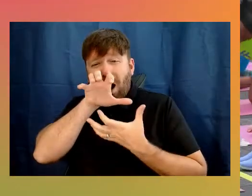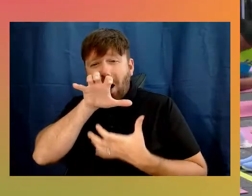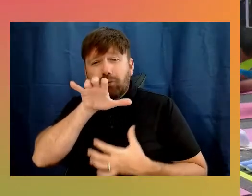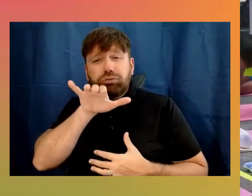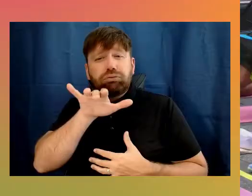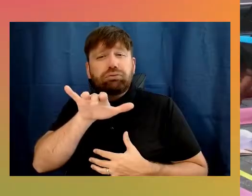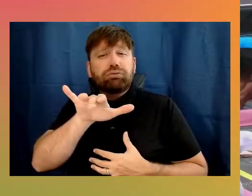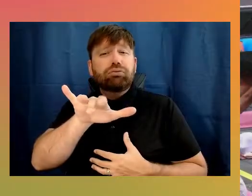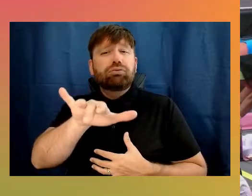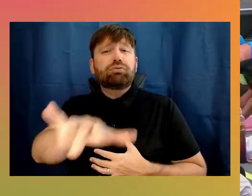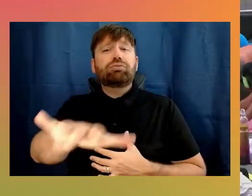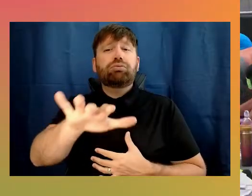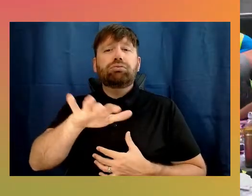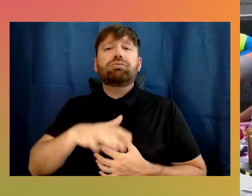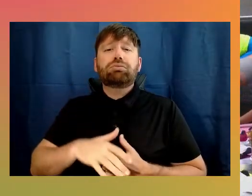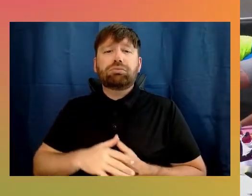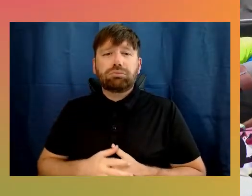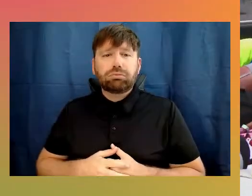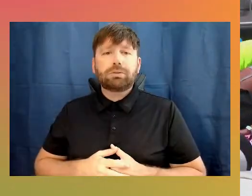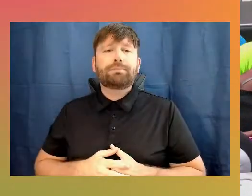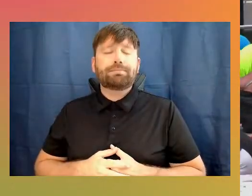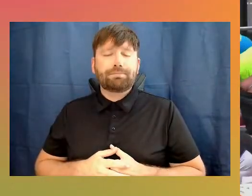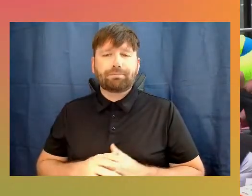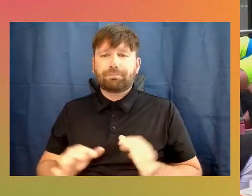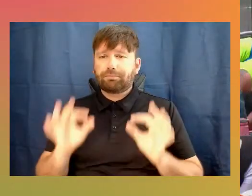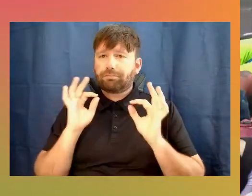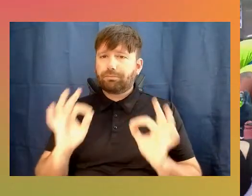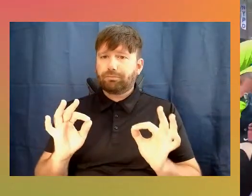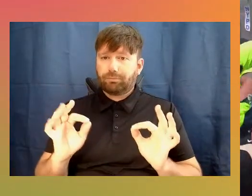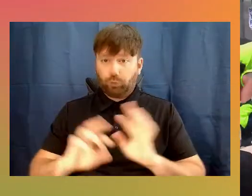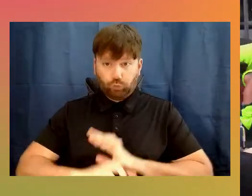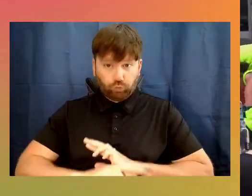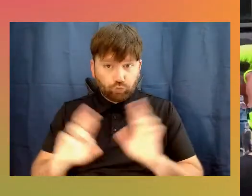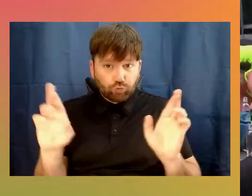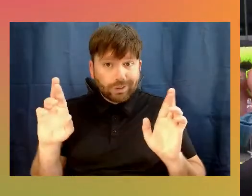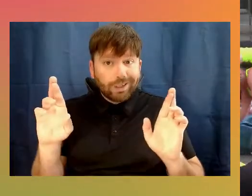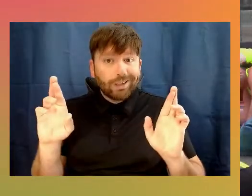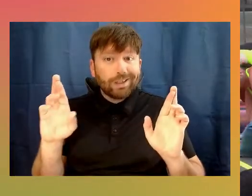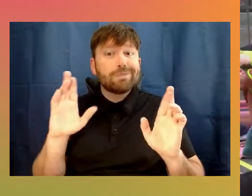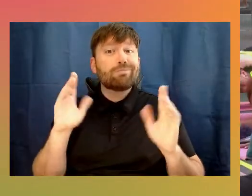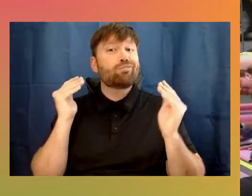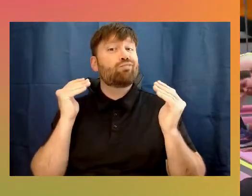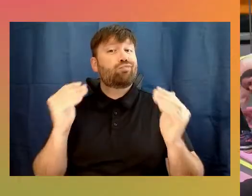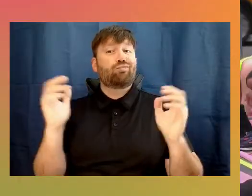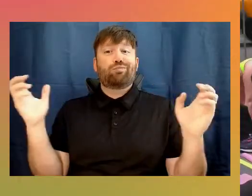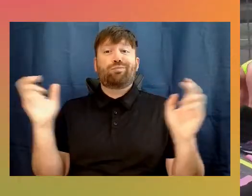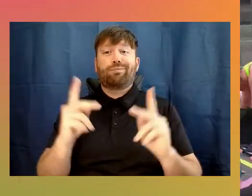THAN THAT. BIG BREATH IN.